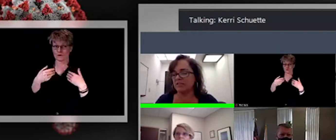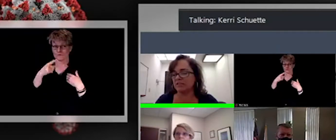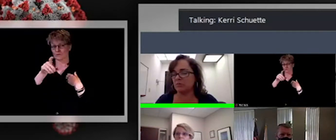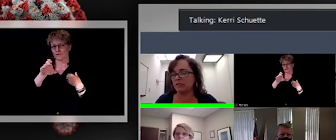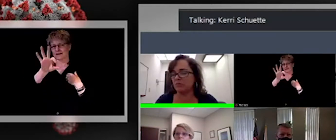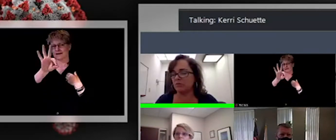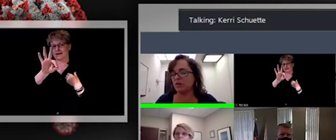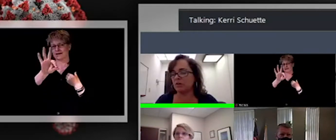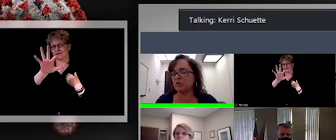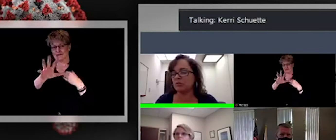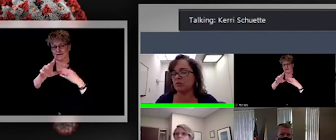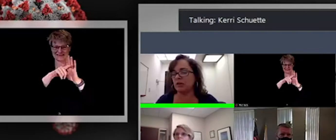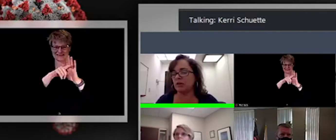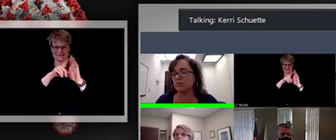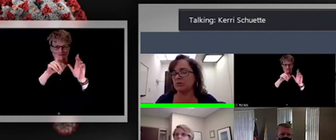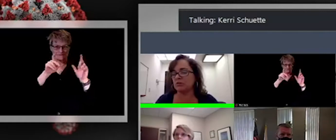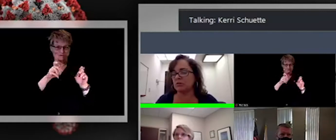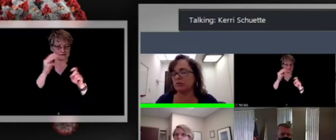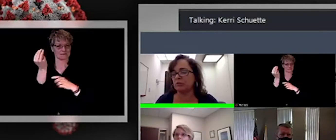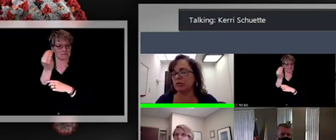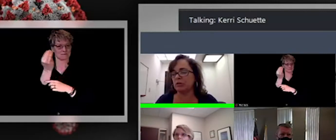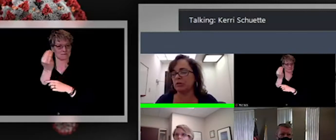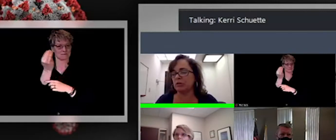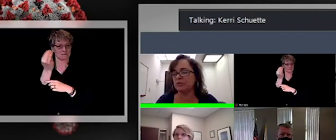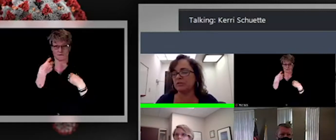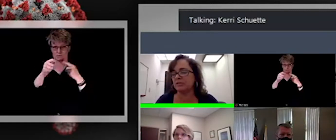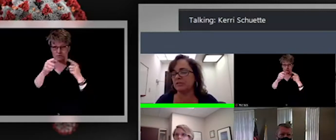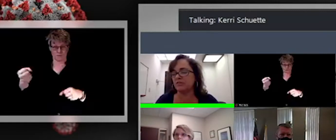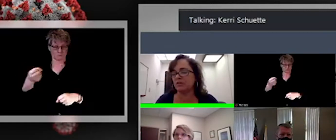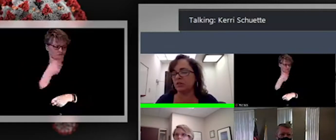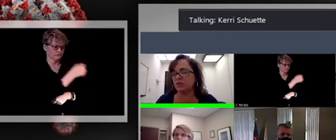tests on Monday. We've got two people in the hospital, including one who is in the Intensive